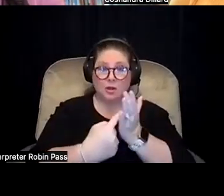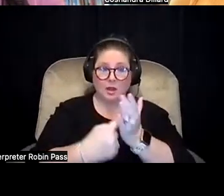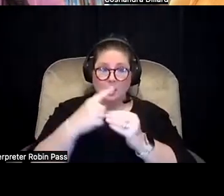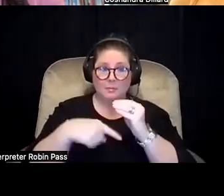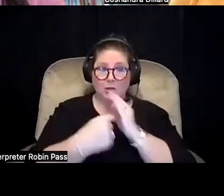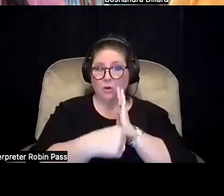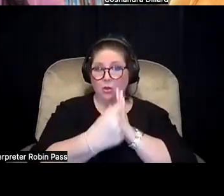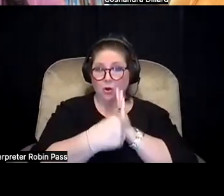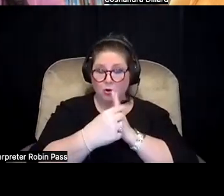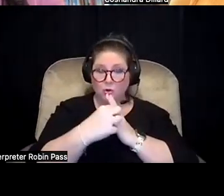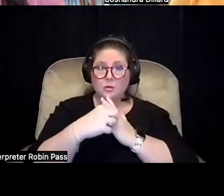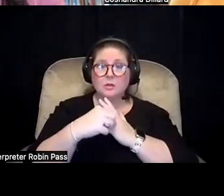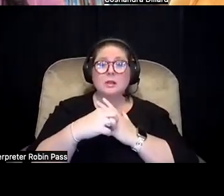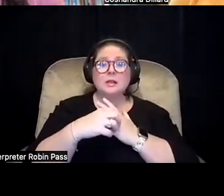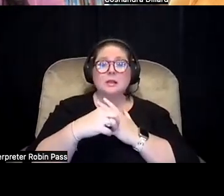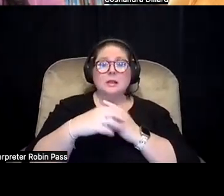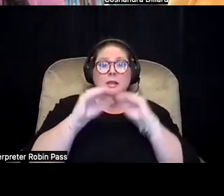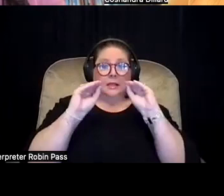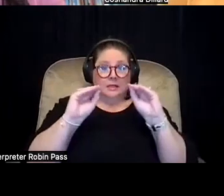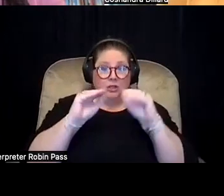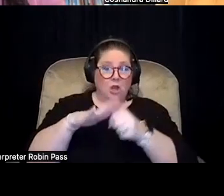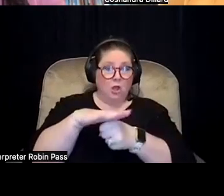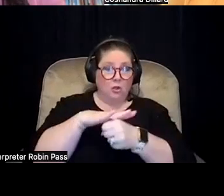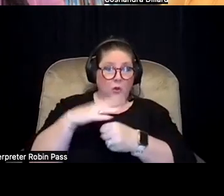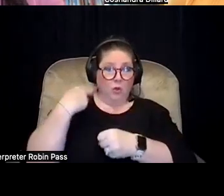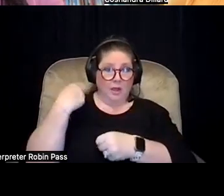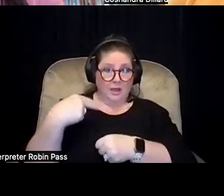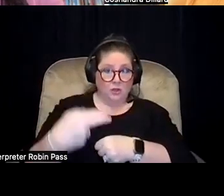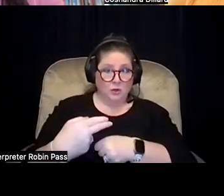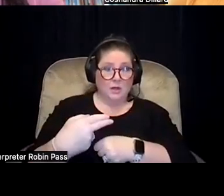teaching local history in tulsa if you have not read this yet or read it before